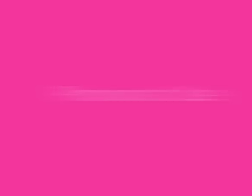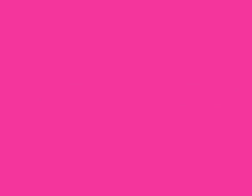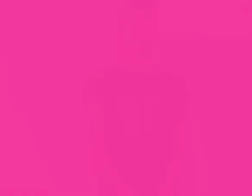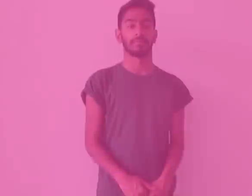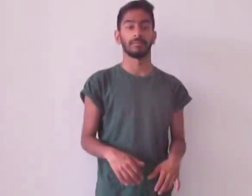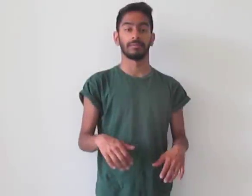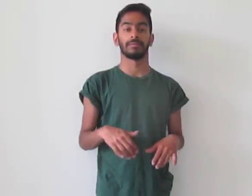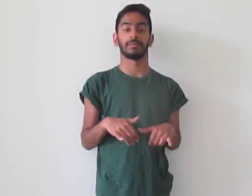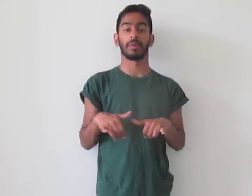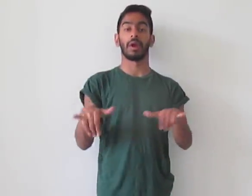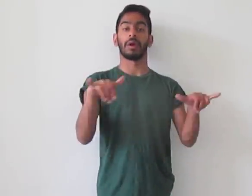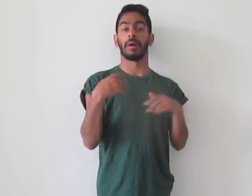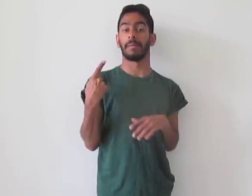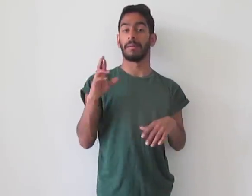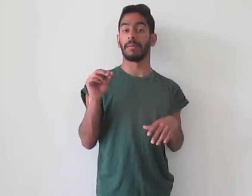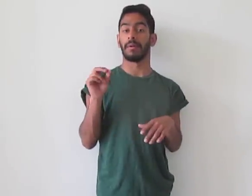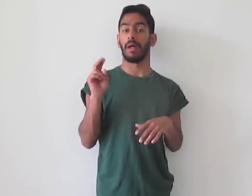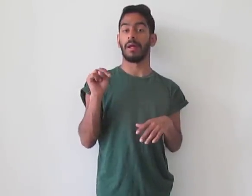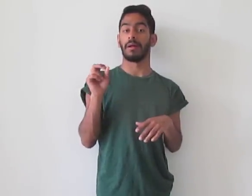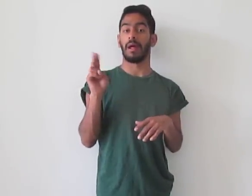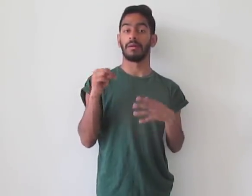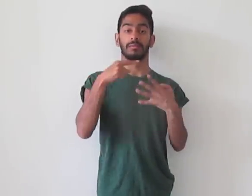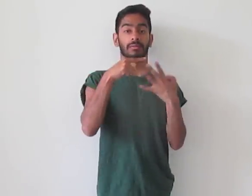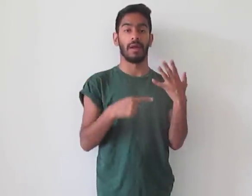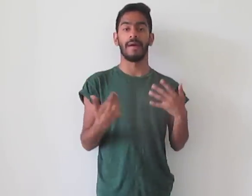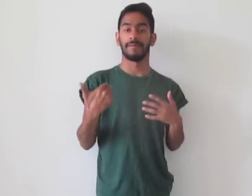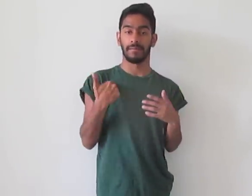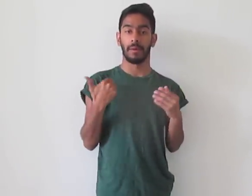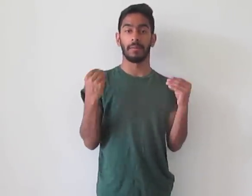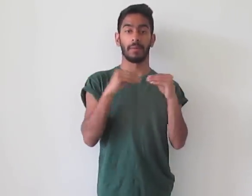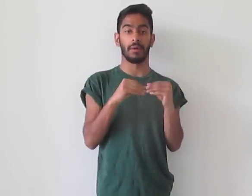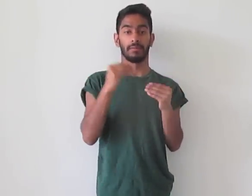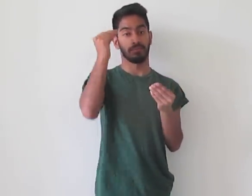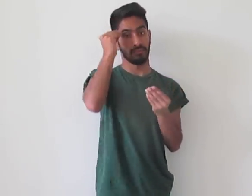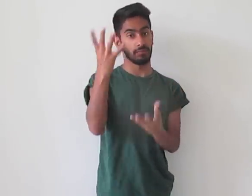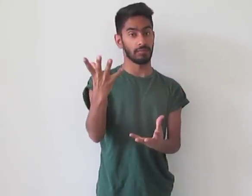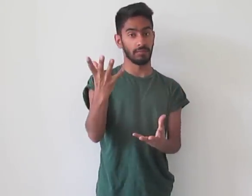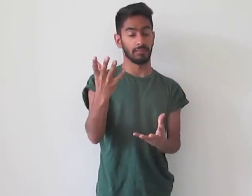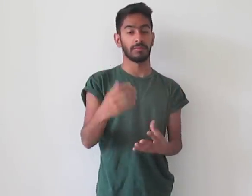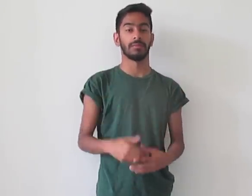COMMON PRONOUNS INCLUDE BUT NOT LIMITED TO….